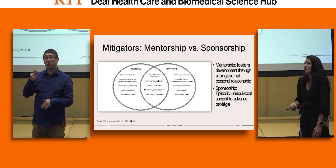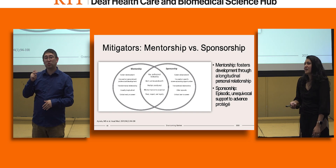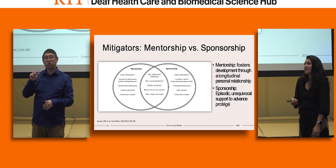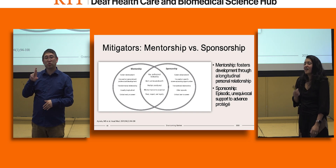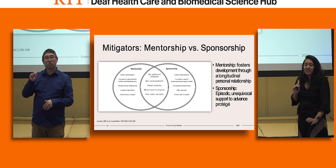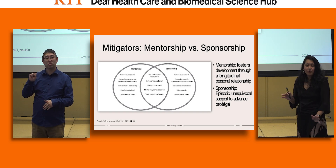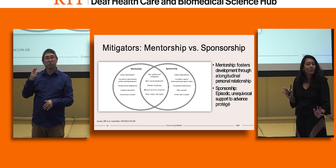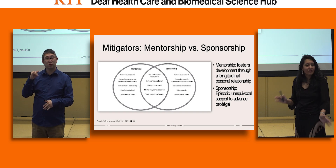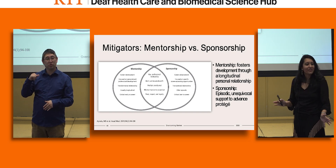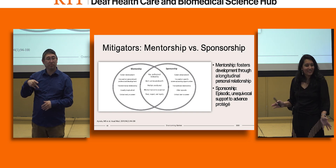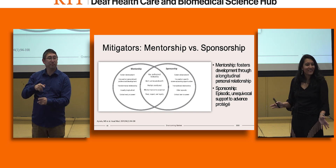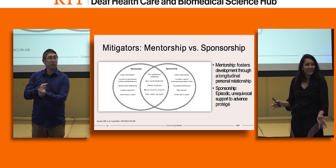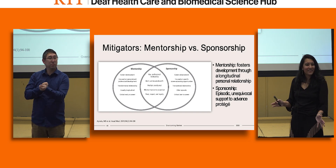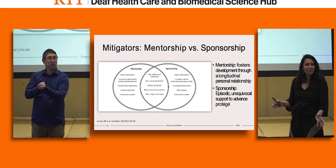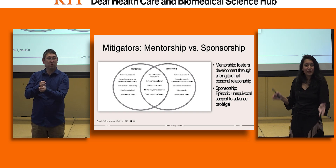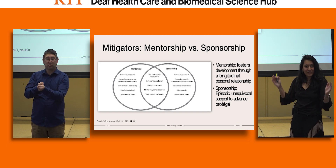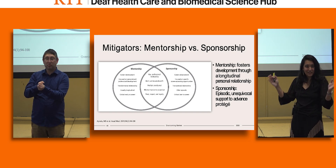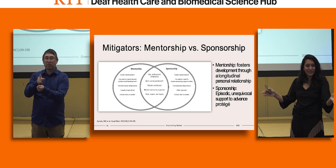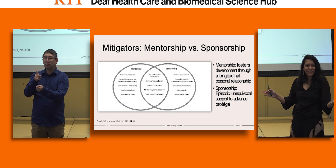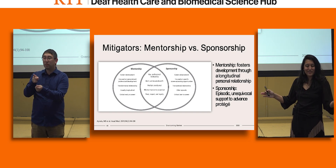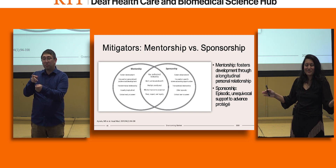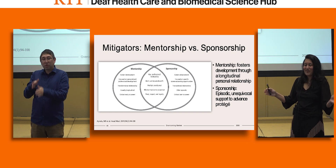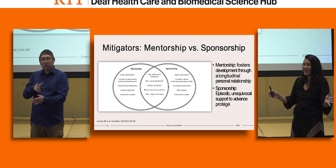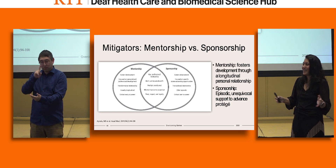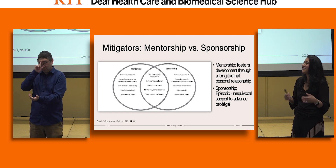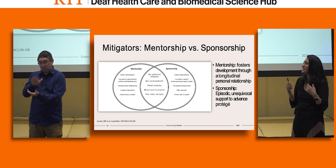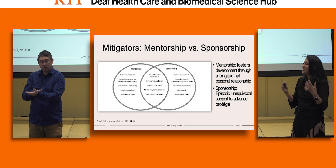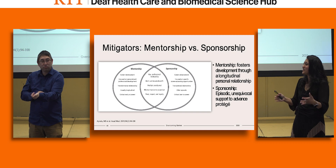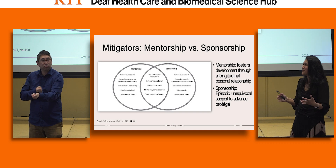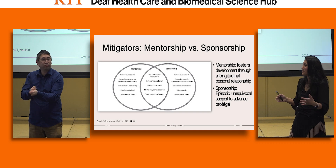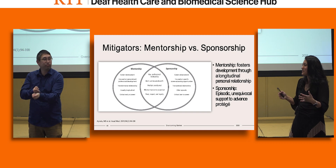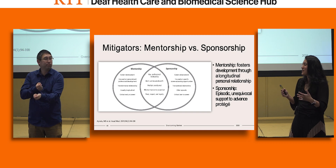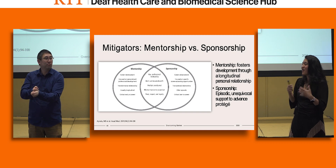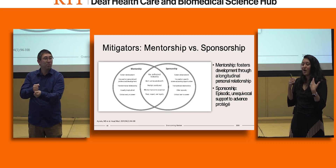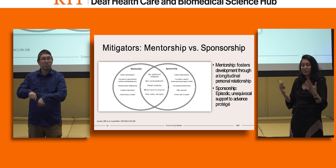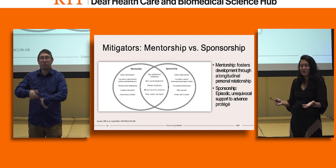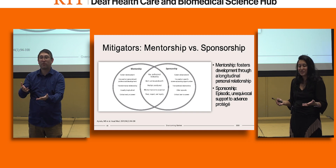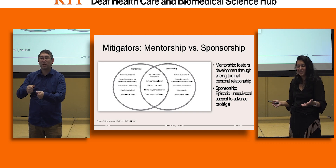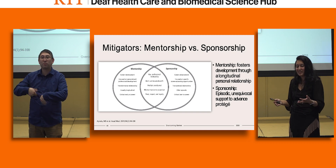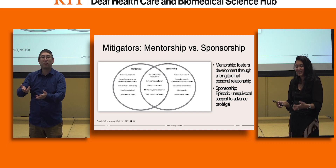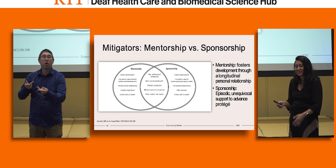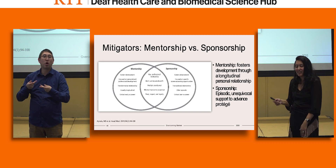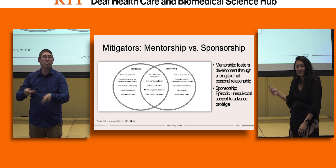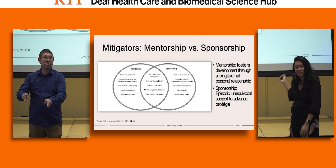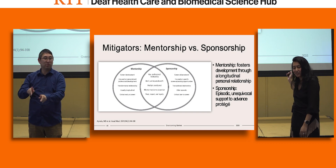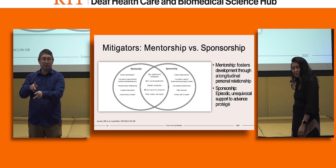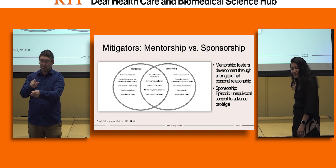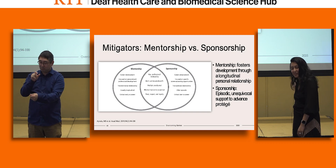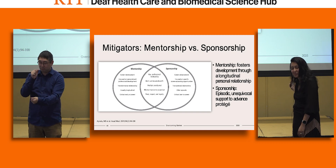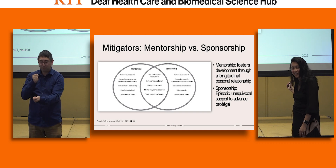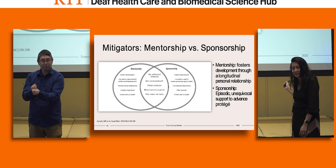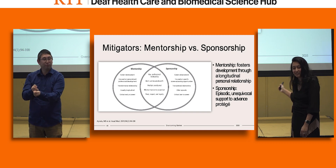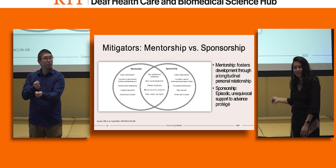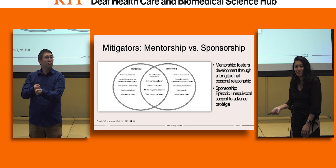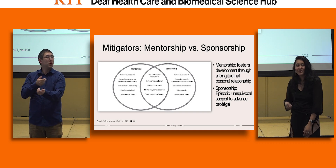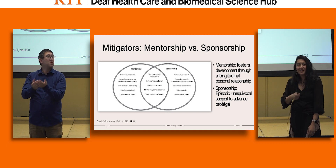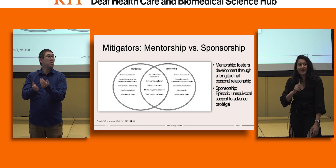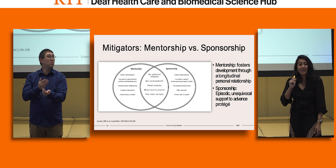who unequivocally believes in you and gives you opportunities and is 100% behind you.